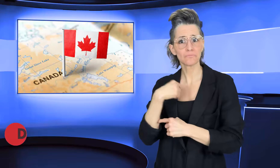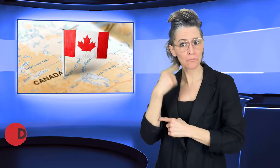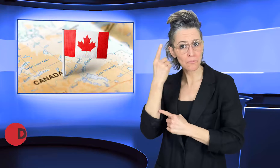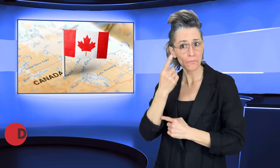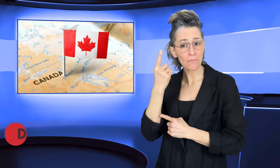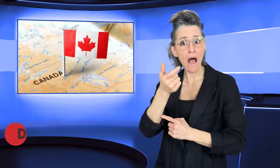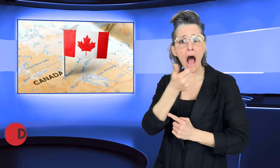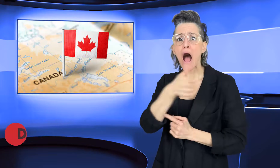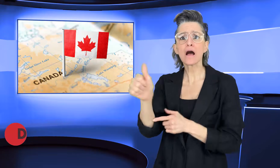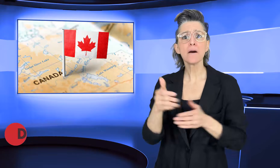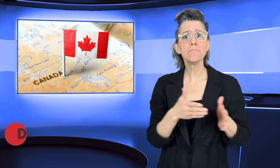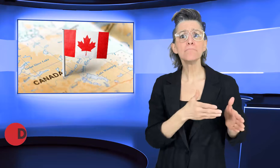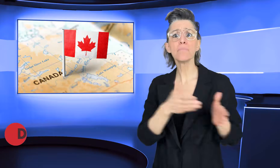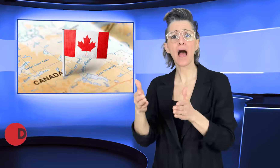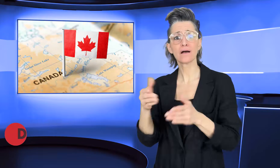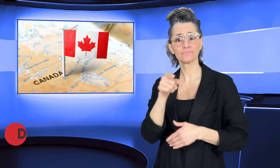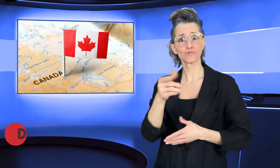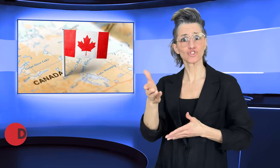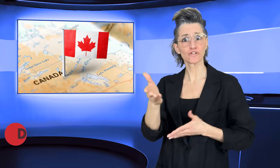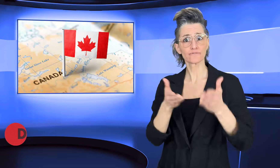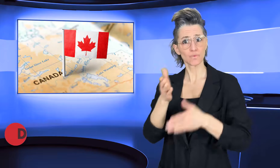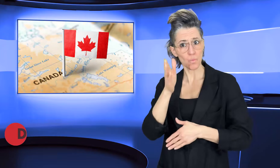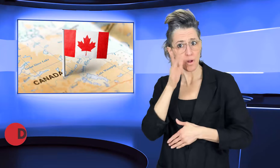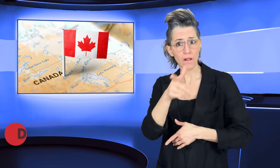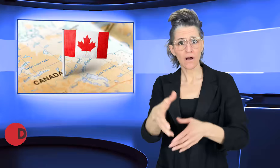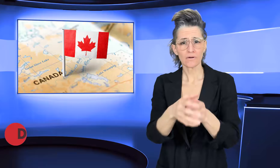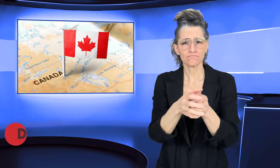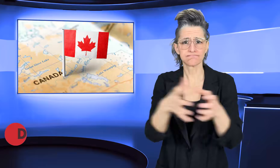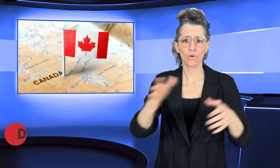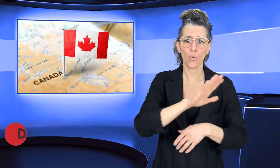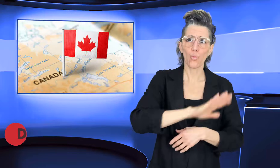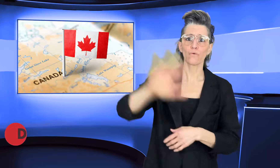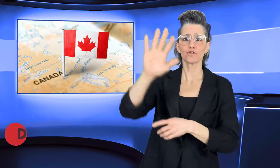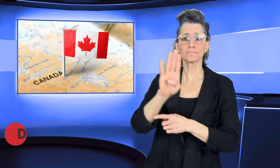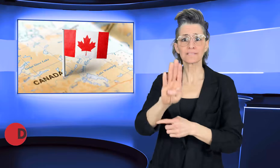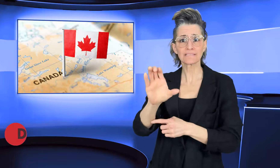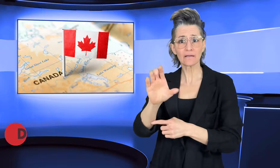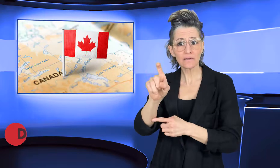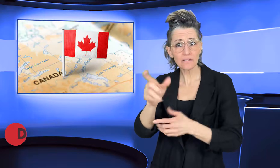Are there plans to expand this service across British Columbia?